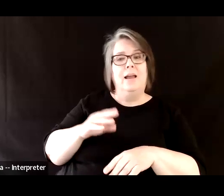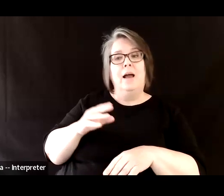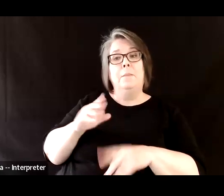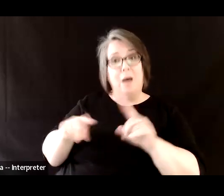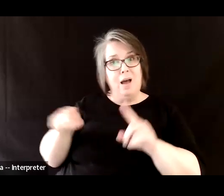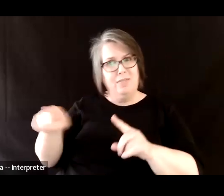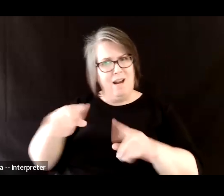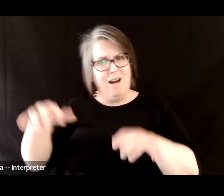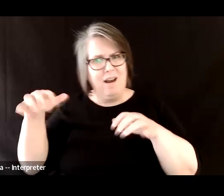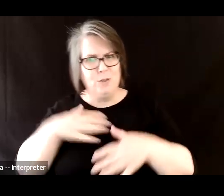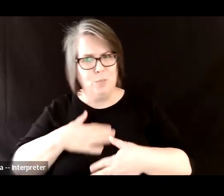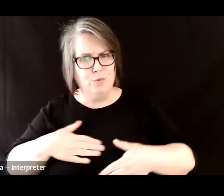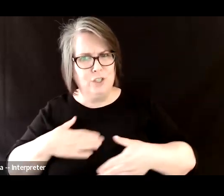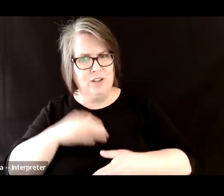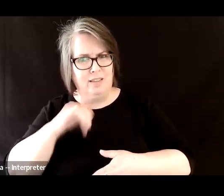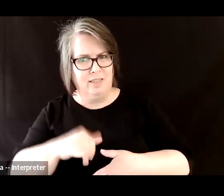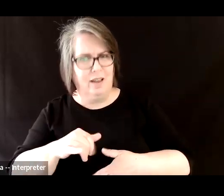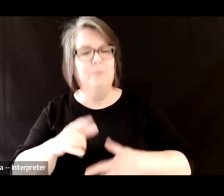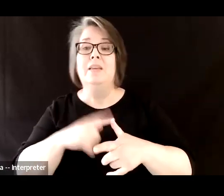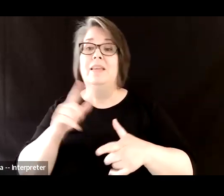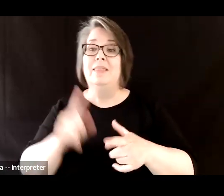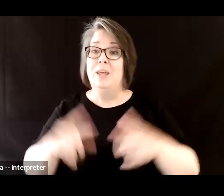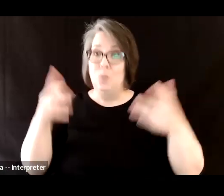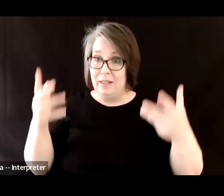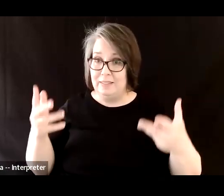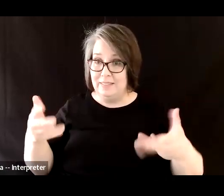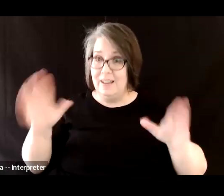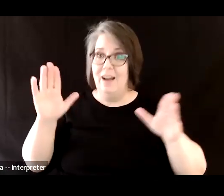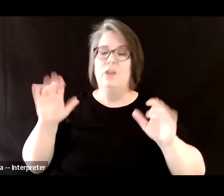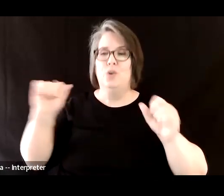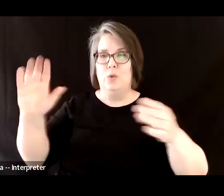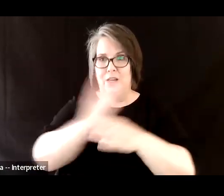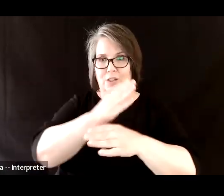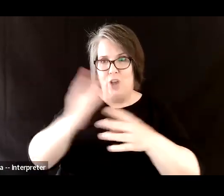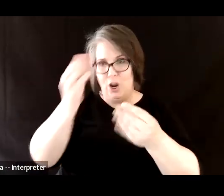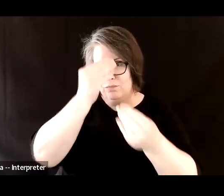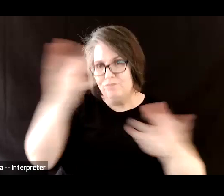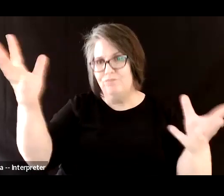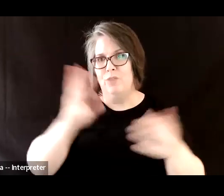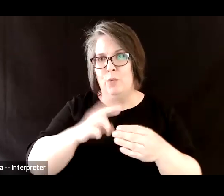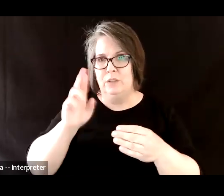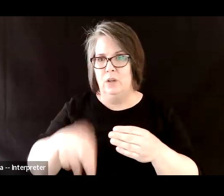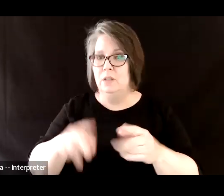And then once the poll is done then you can share the poll results with your audience. Purchase as anything else that